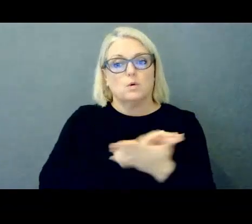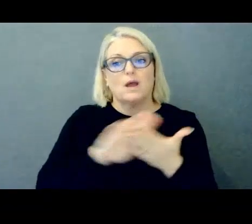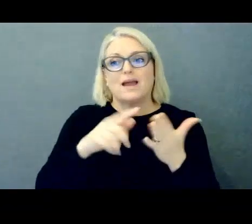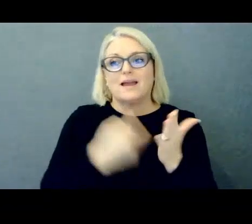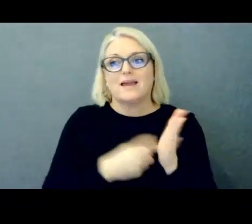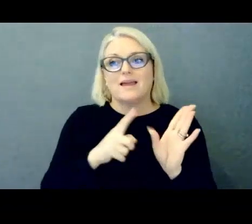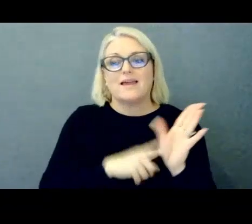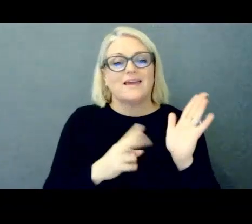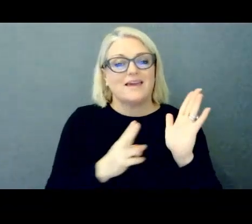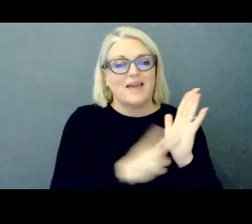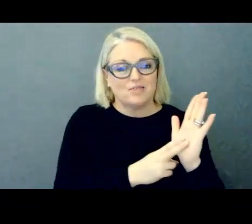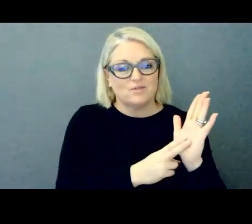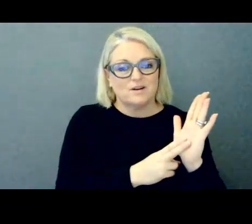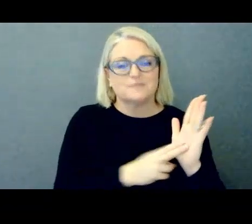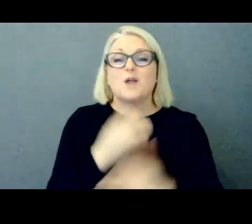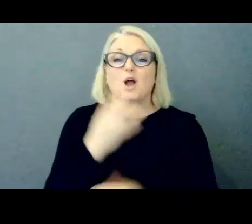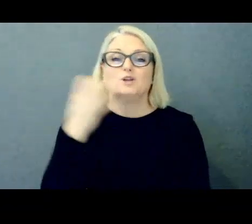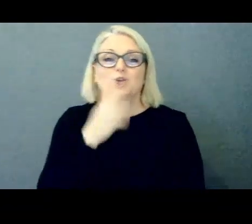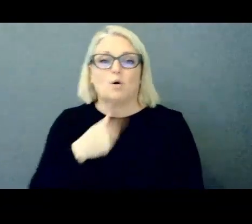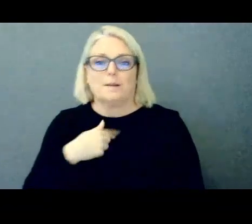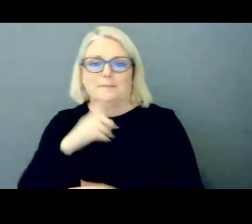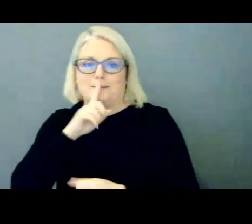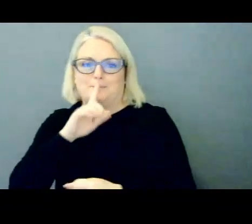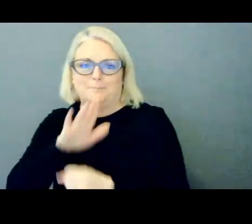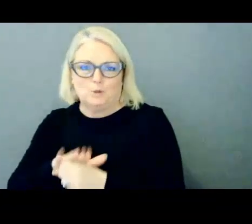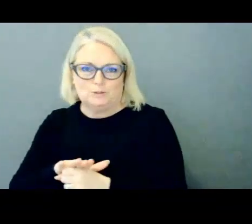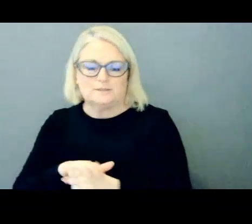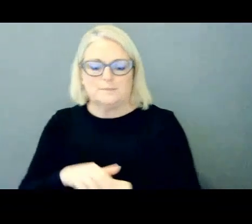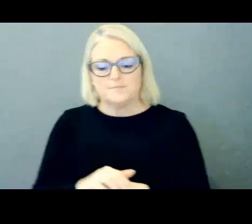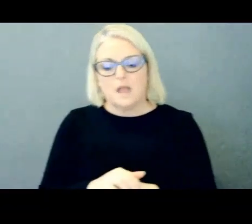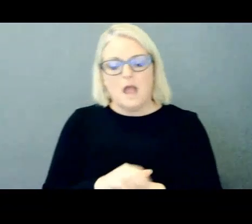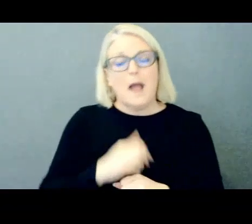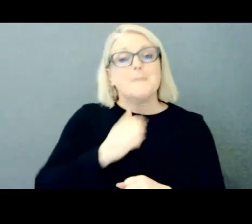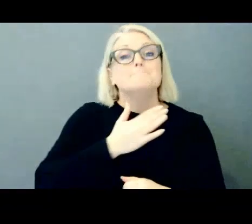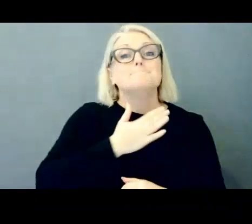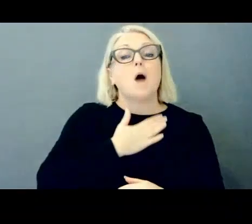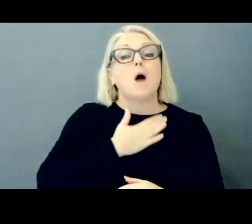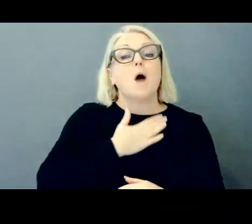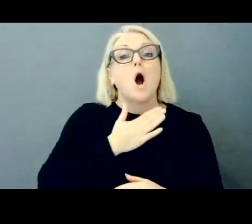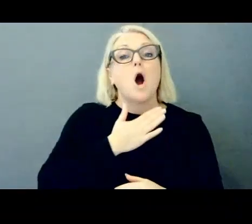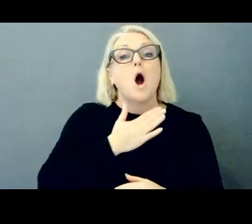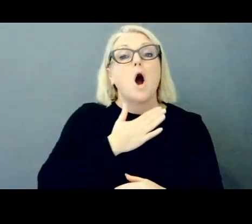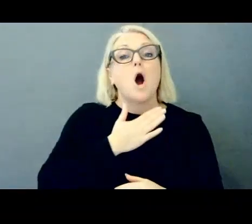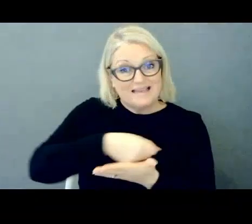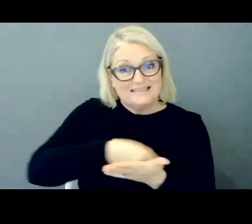Sorry, I muted myself. Oh, mine is a incredibly basic takeaway,